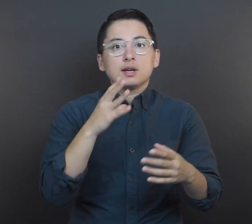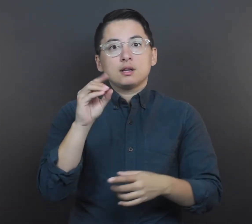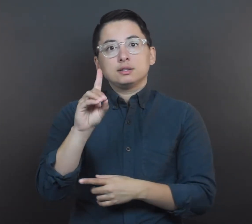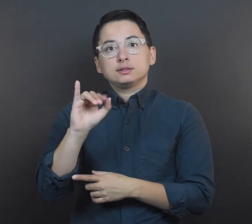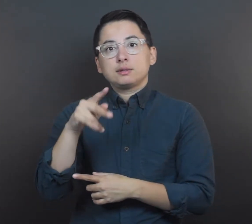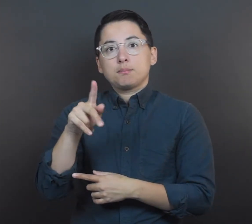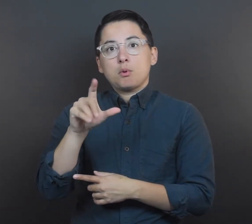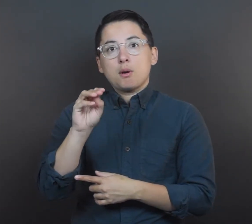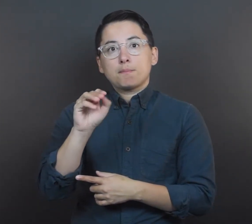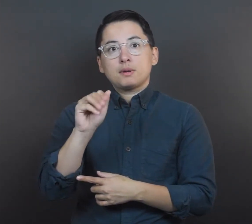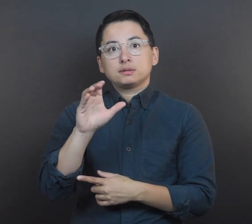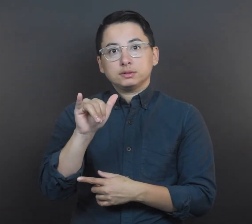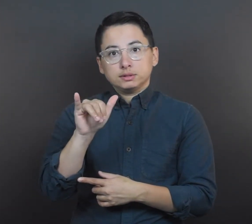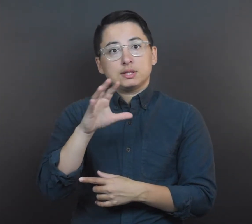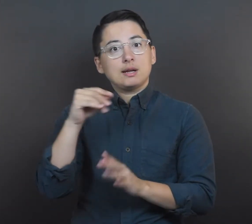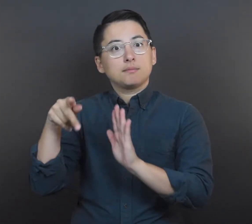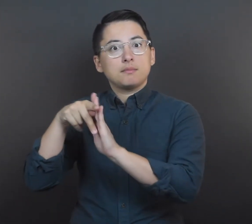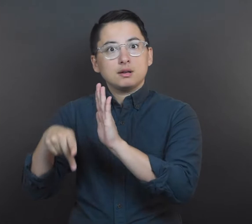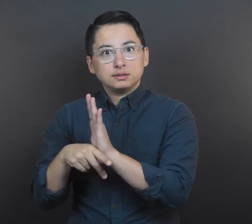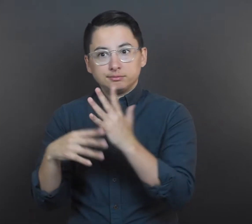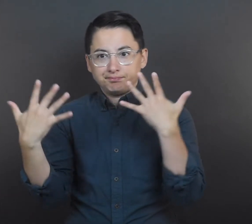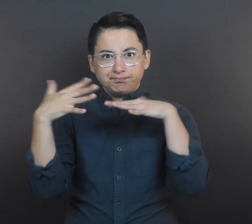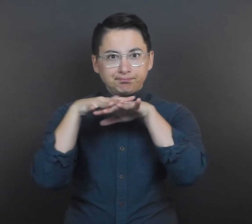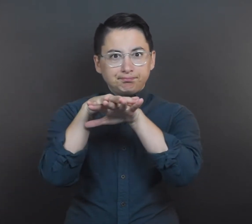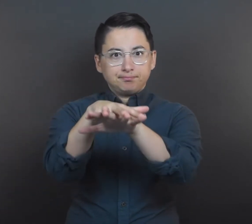diplomacy, and policy,” she says.